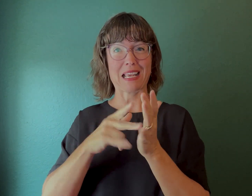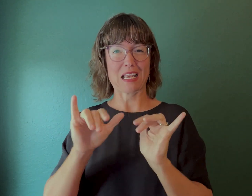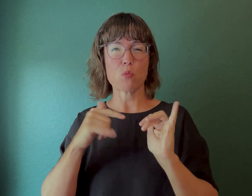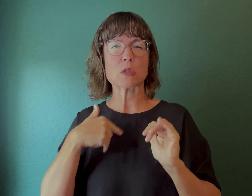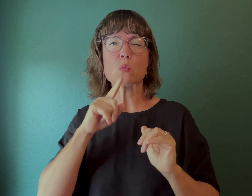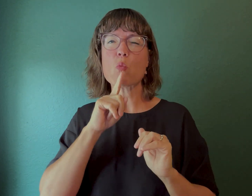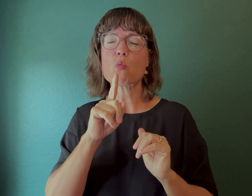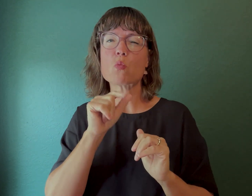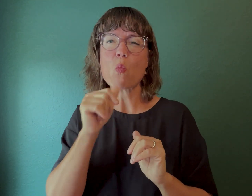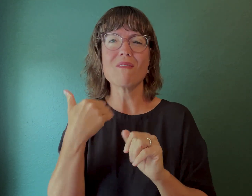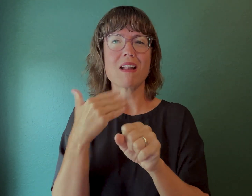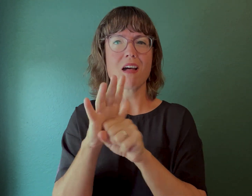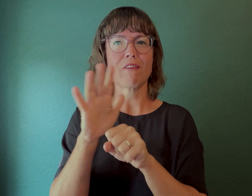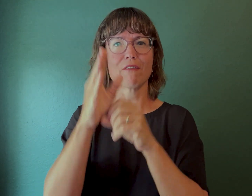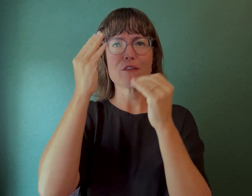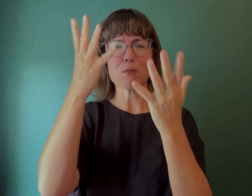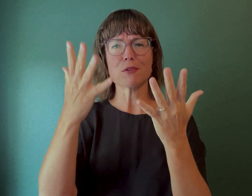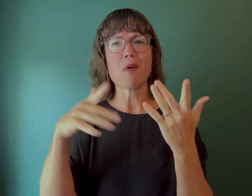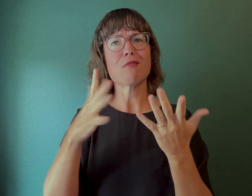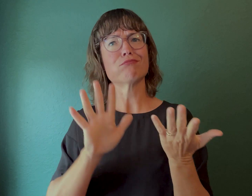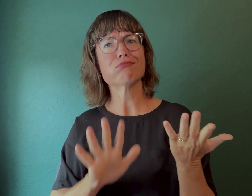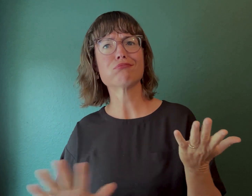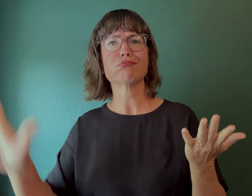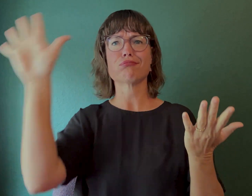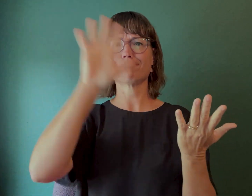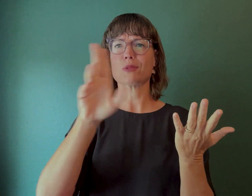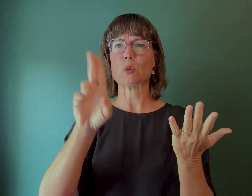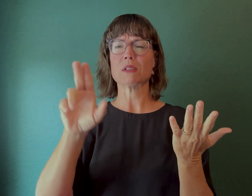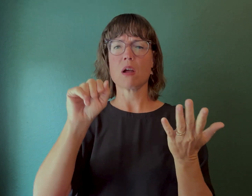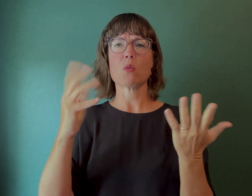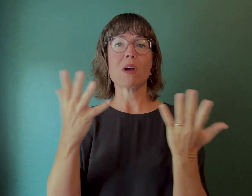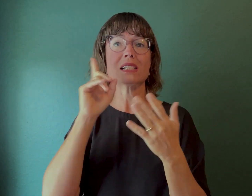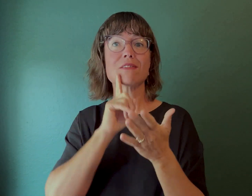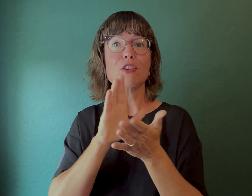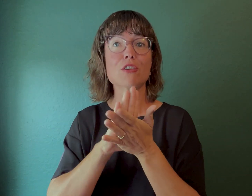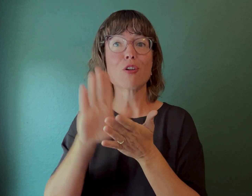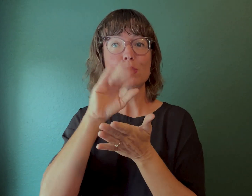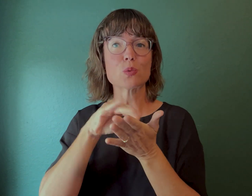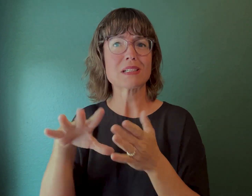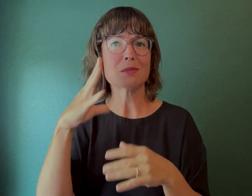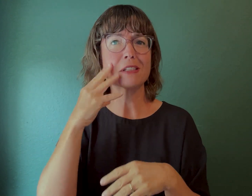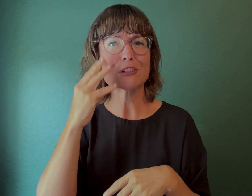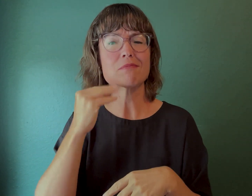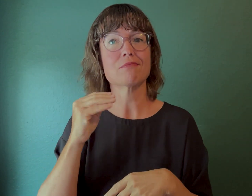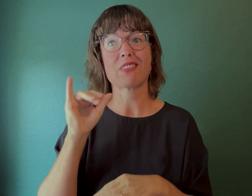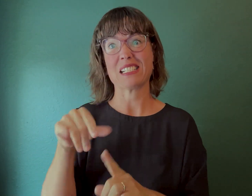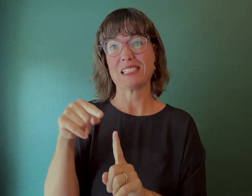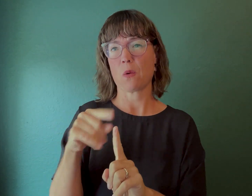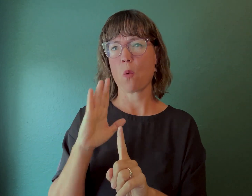Which means we still don't have enough information about the deaf college student's experience on a national level.